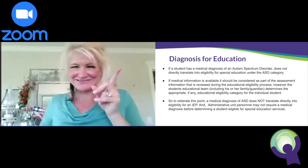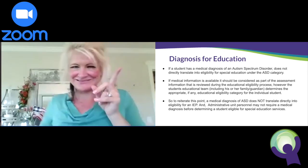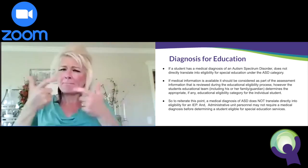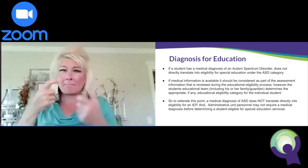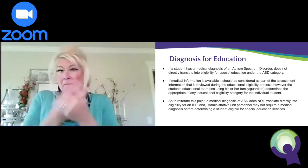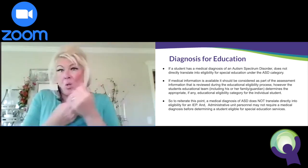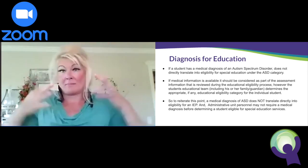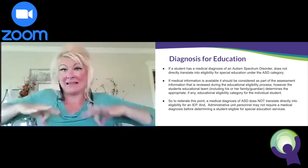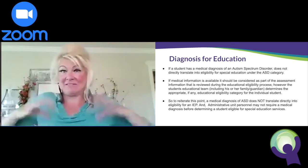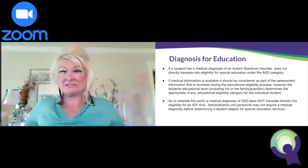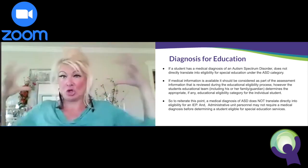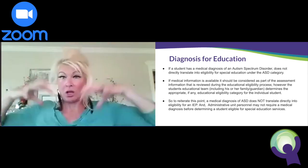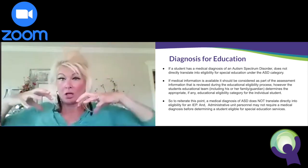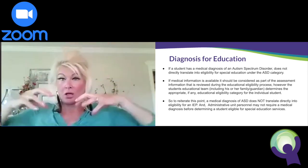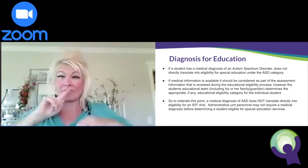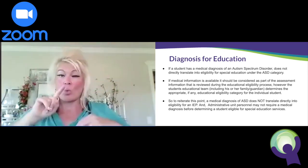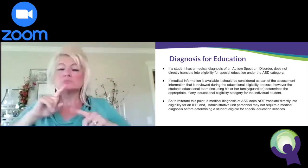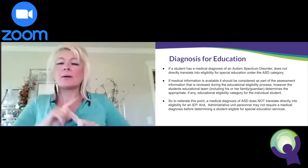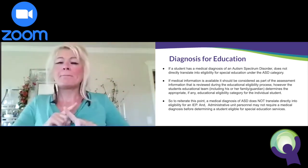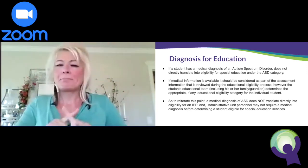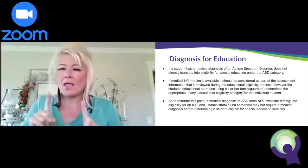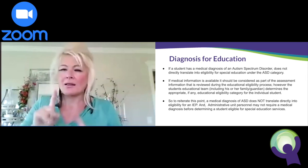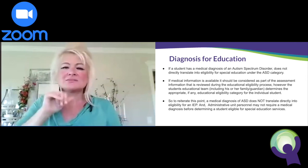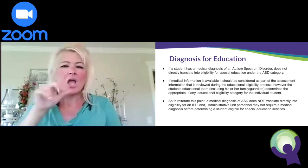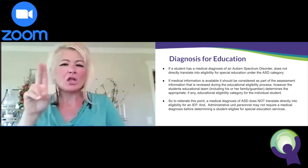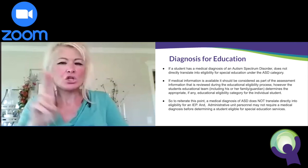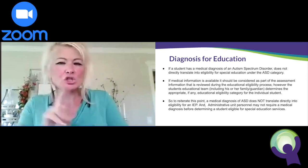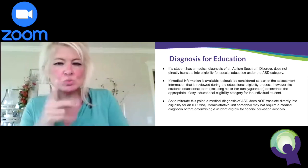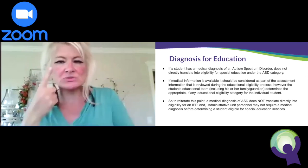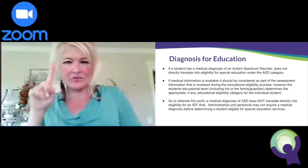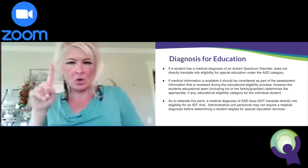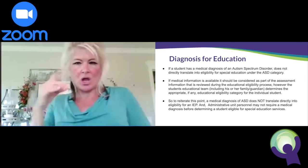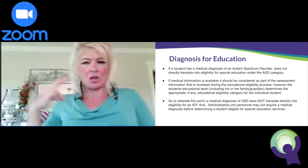Clinics and hospitals and doctors don't do that. There is a benefit for having both perspectives,